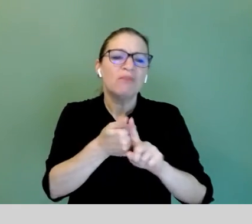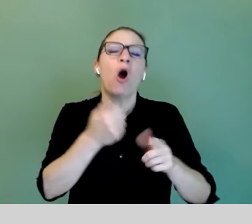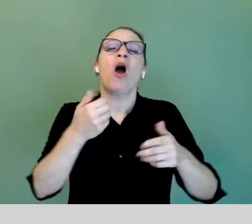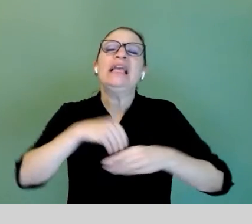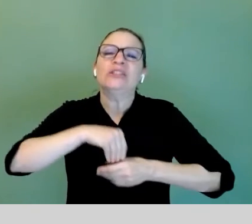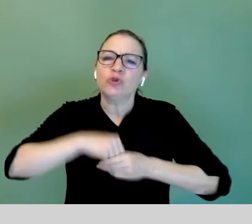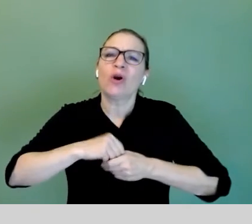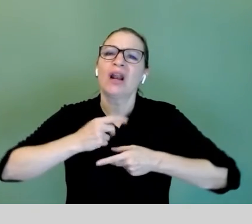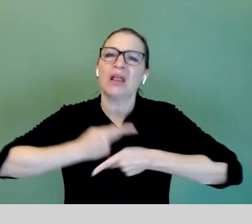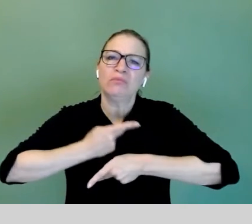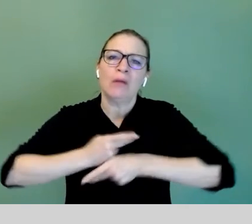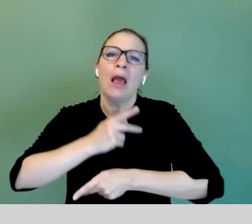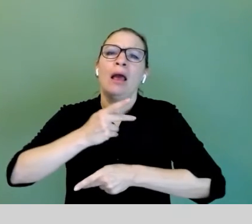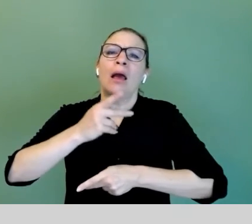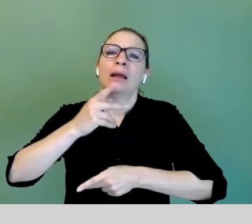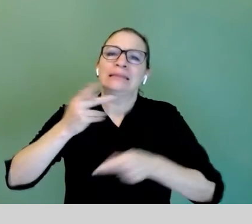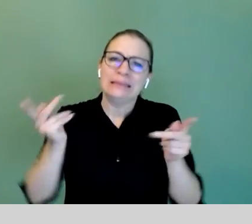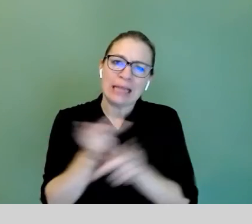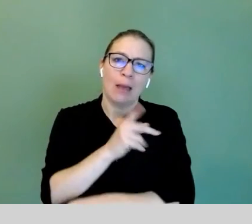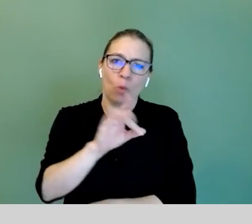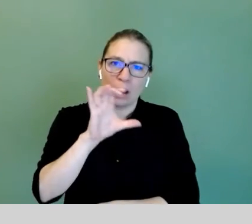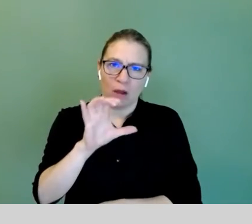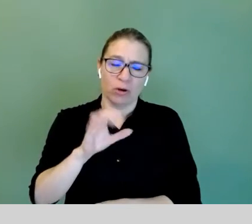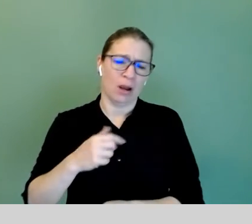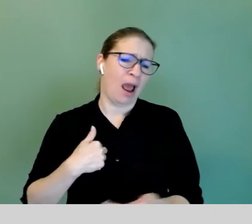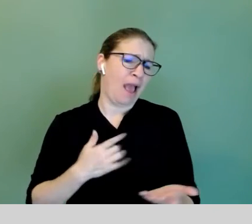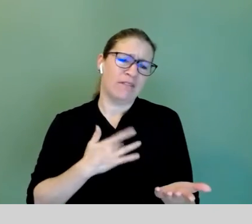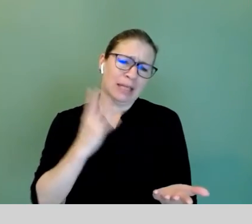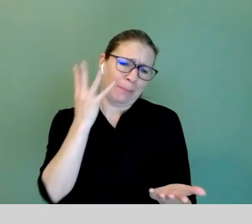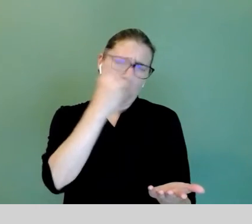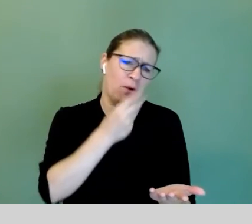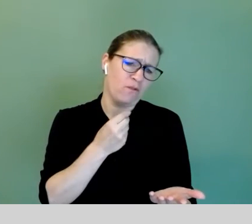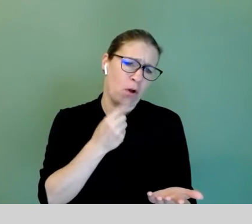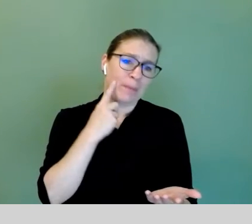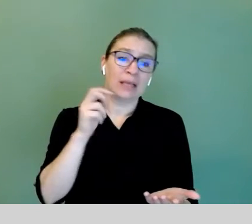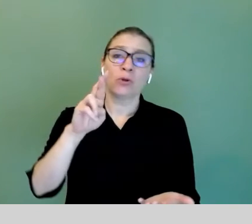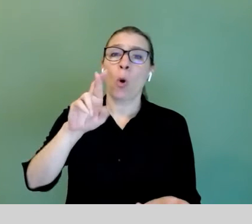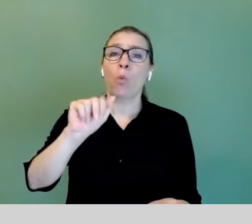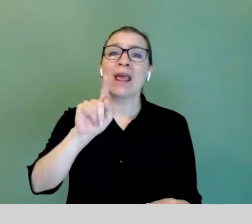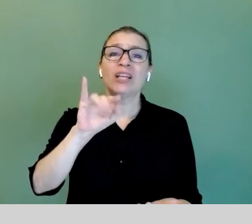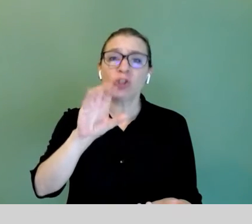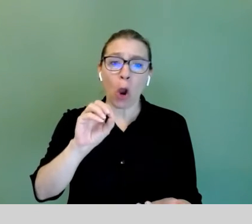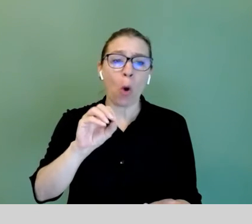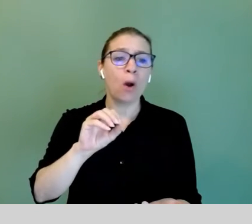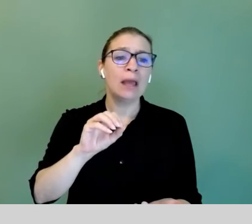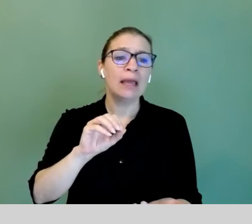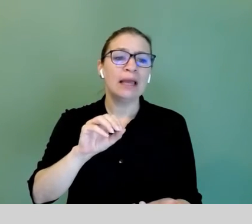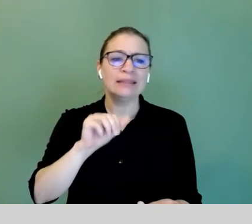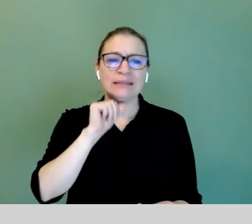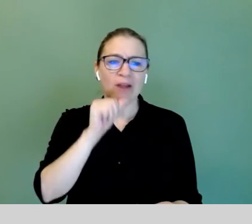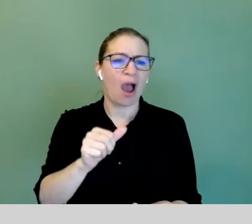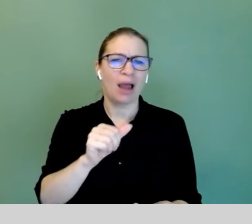multiplied by 100 internally, and print it correctly. And I find this beautiful because your ratio is ratio